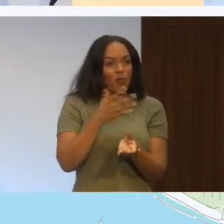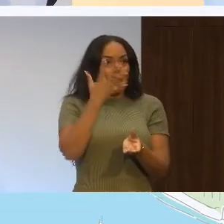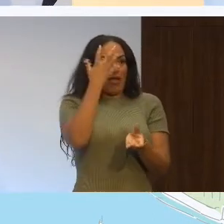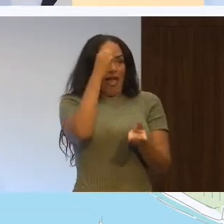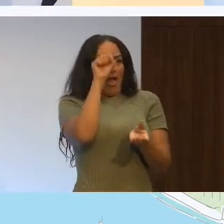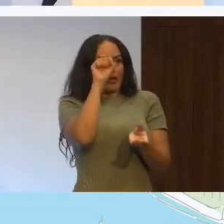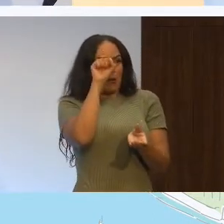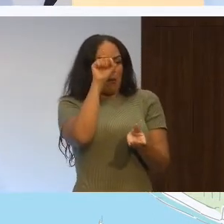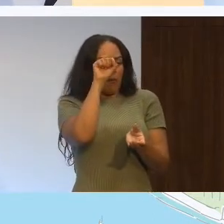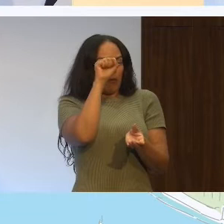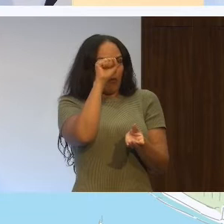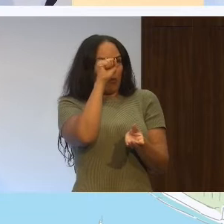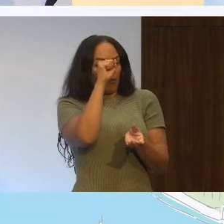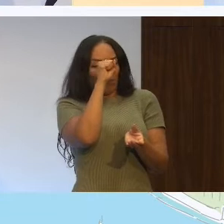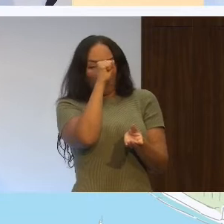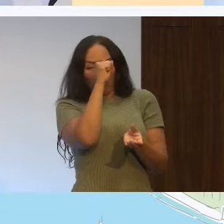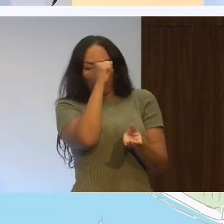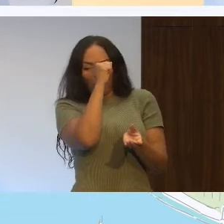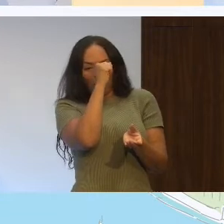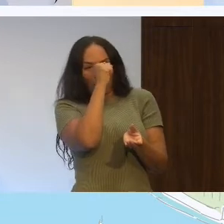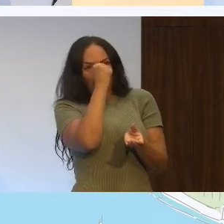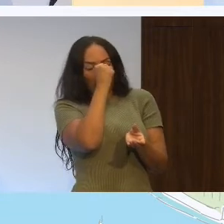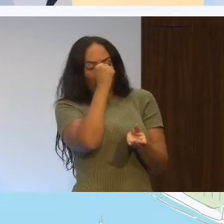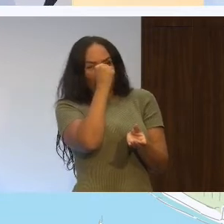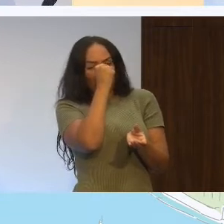These is essentially what physiologically tells you in what position your head is.